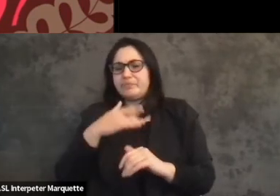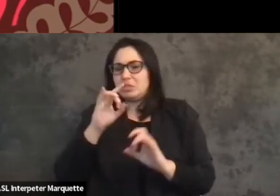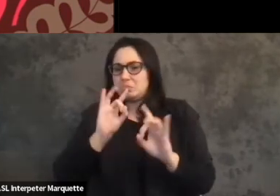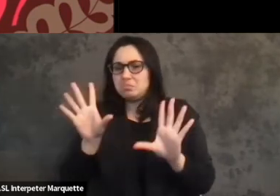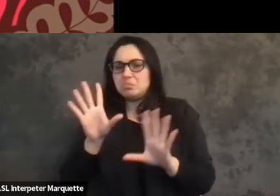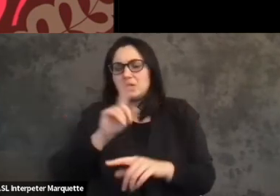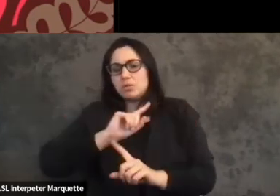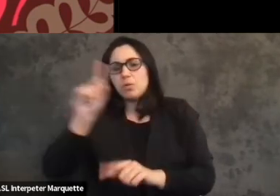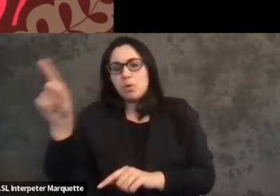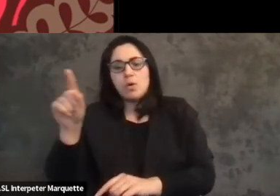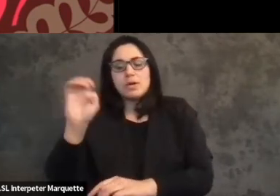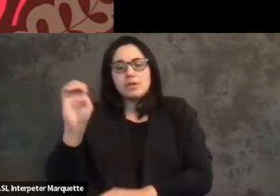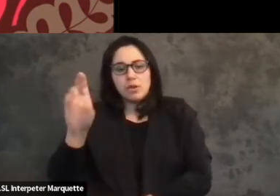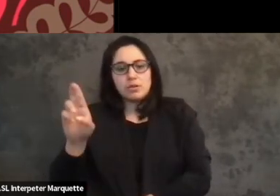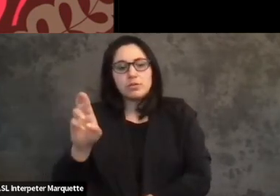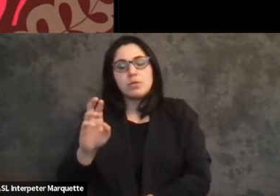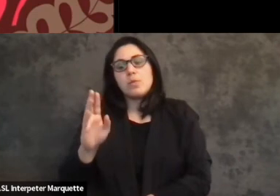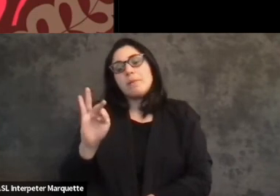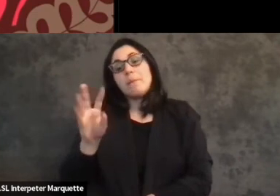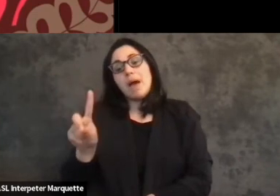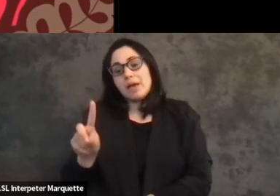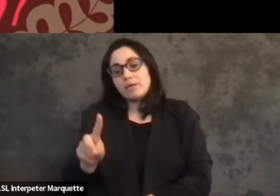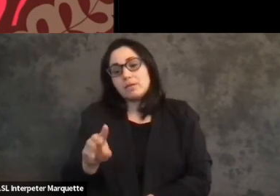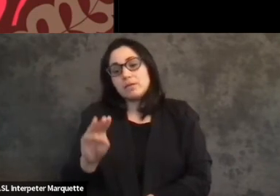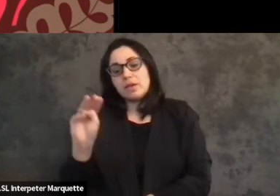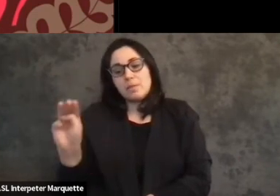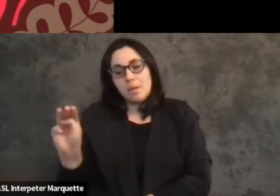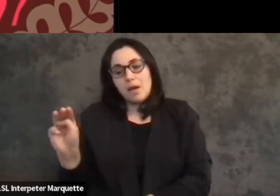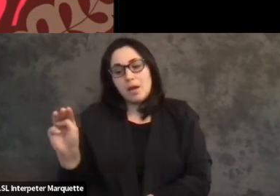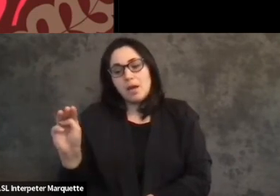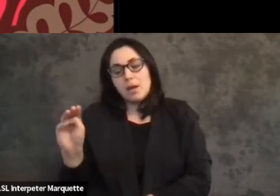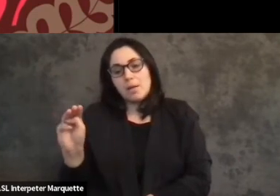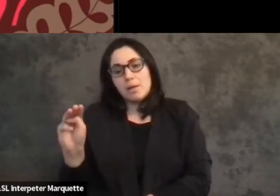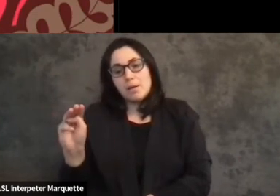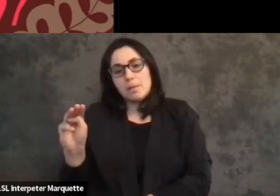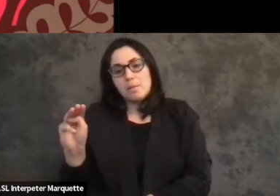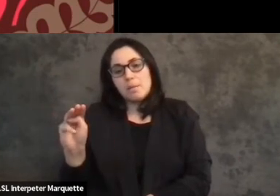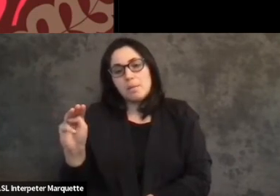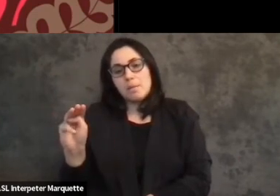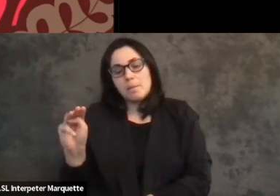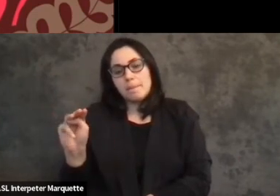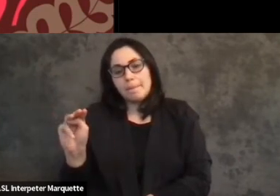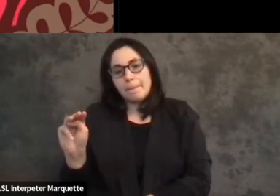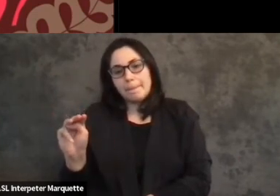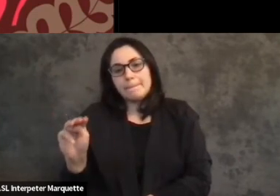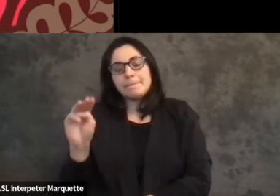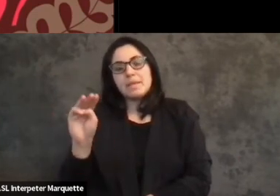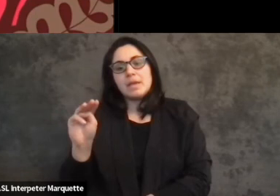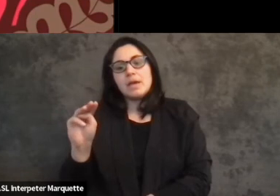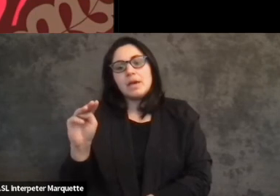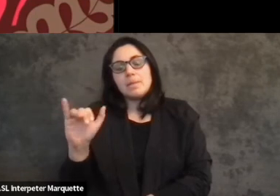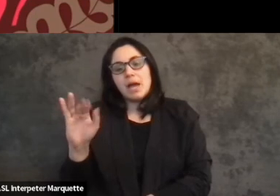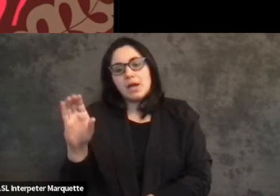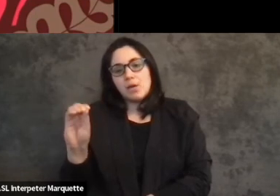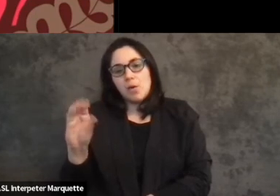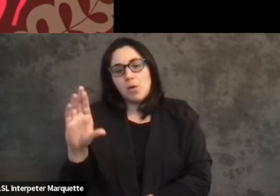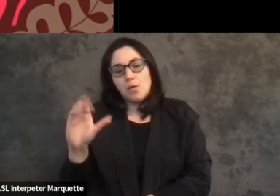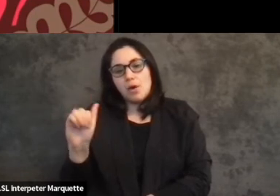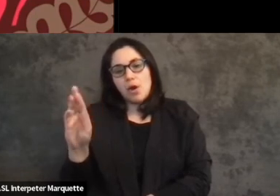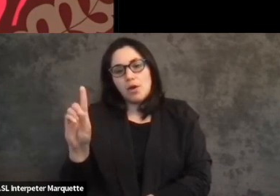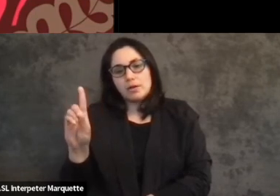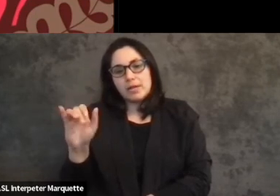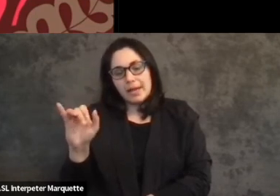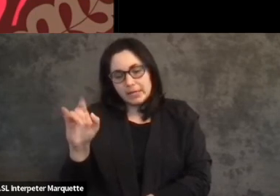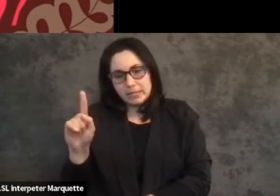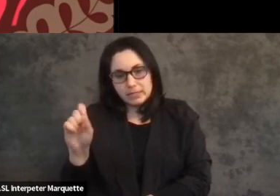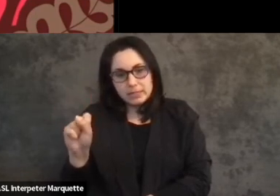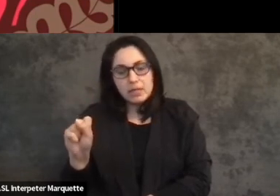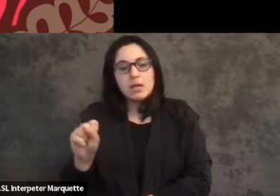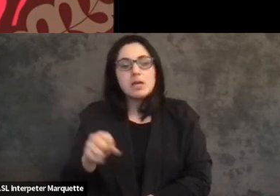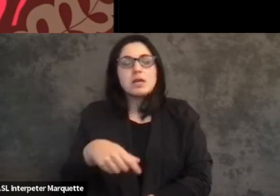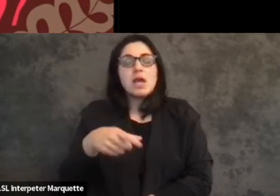later, I ended up in the emergency room with mild myocarditis. And from then, from that